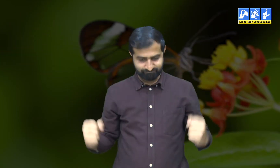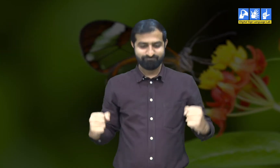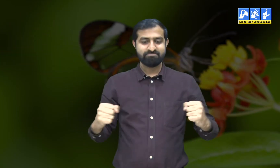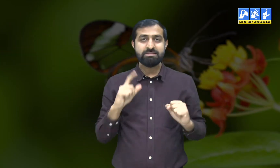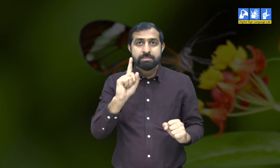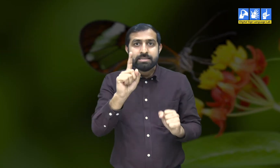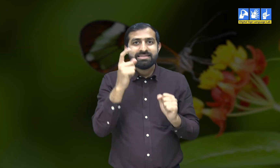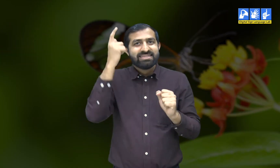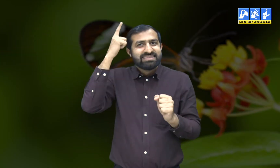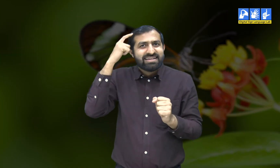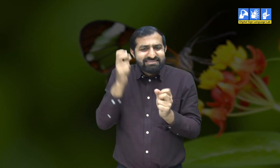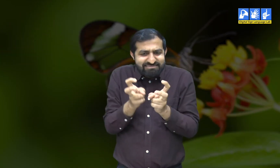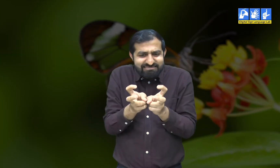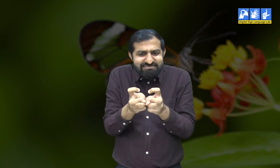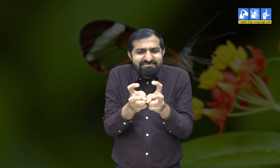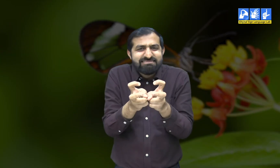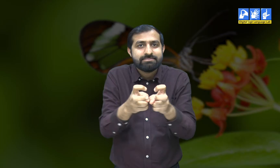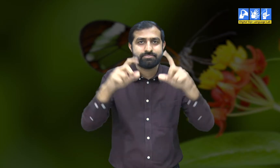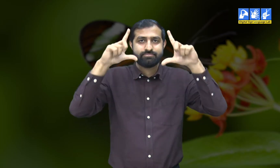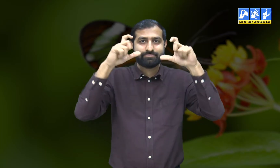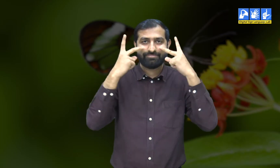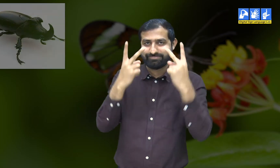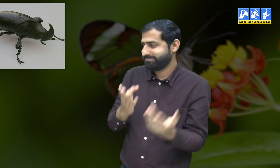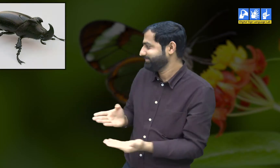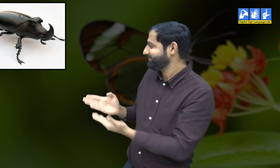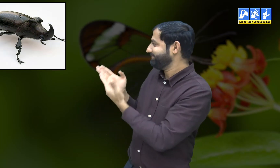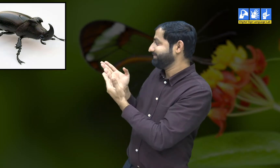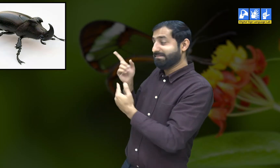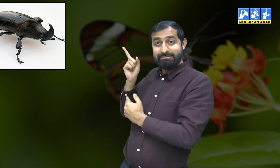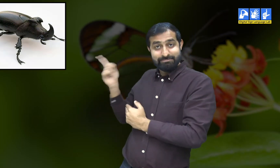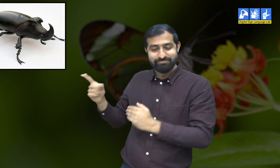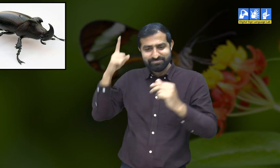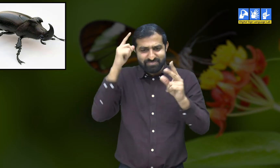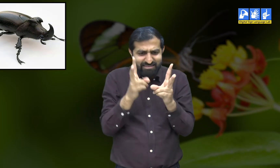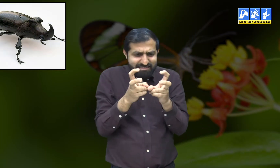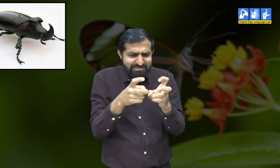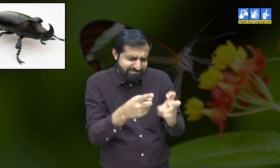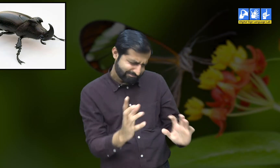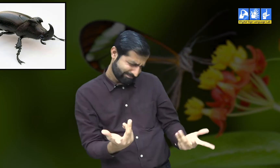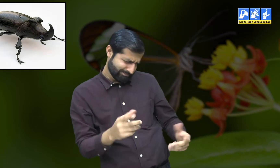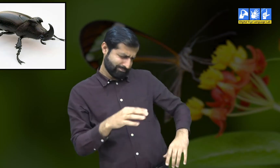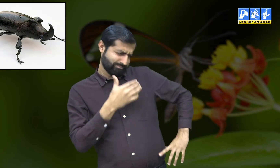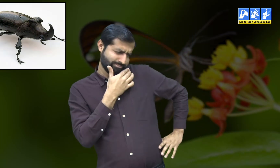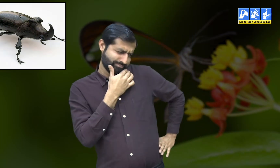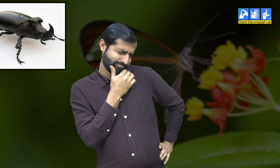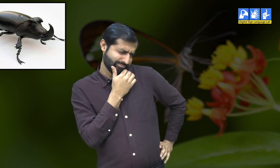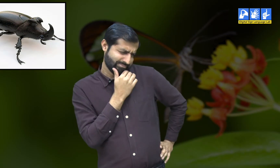He chose the project of looking at the viral disease. He thought that the reason for this could be a beetle